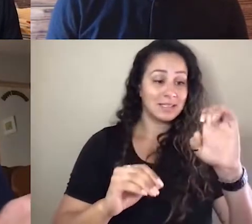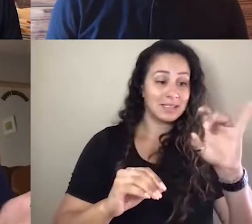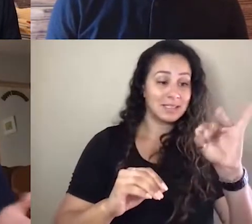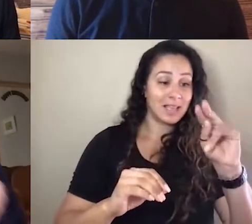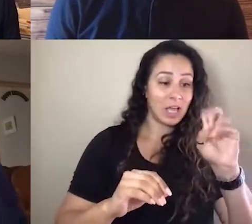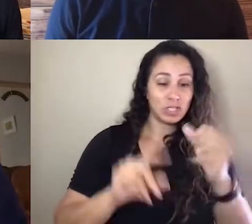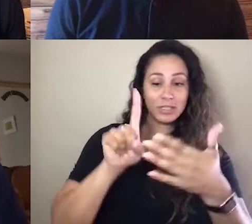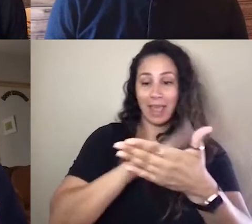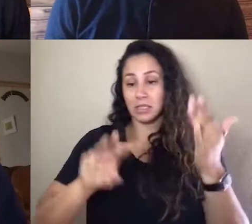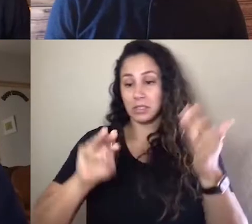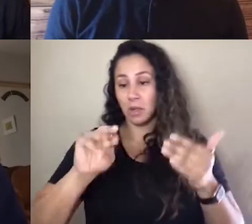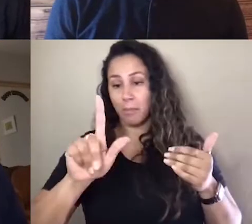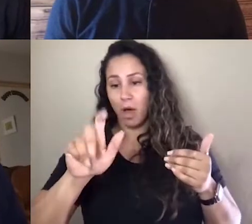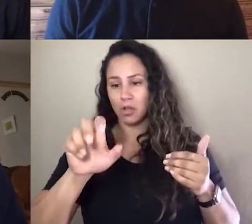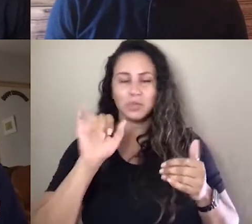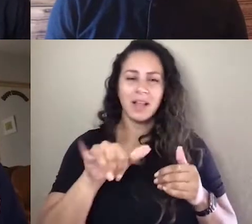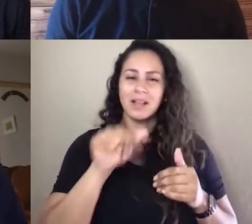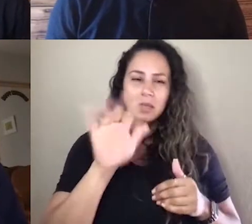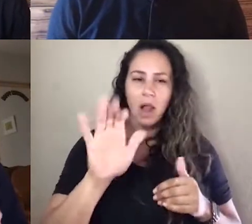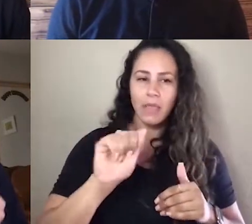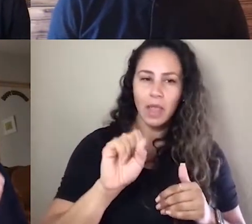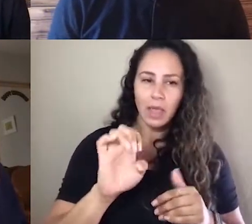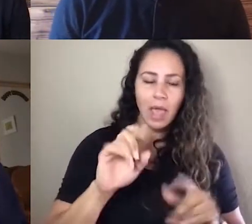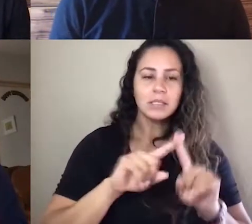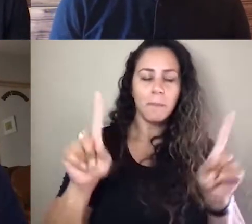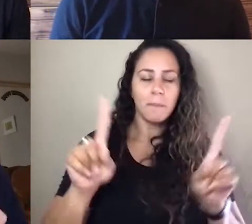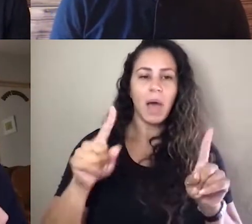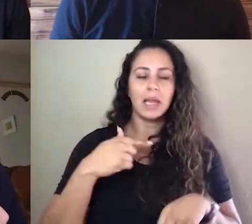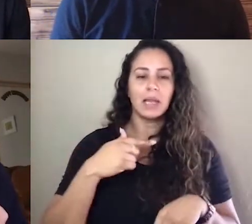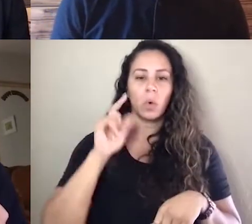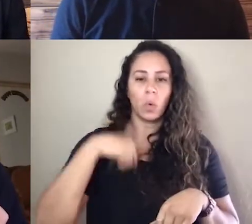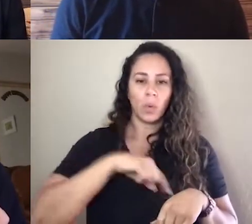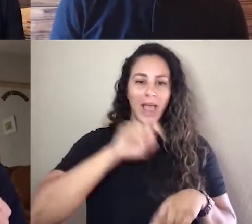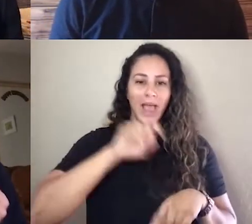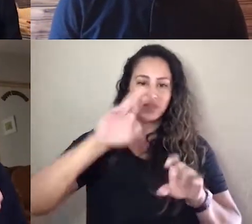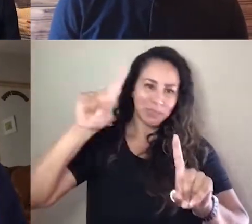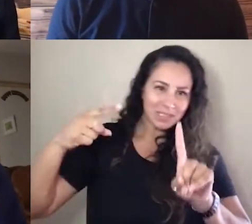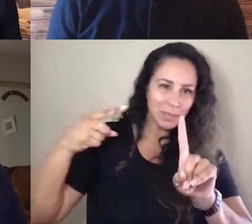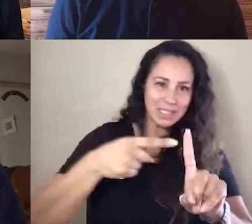I DON'T THINK THAT'S THE CASE BUT WE NEED TO BE